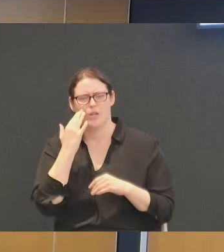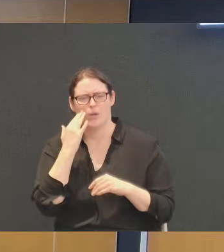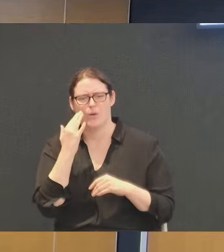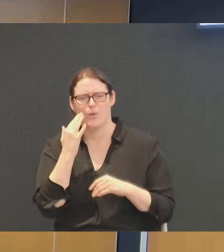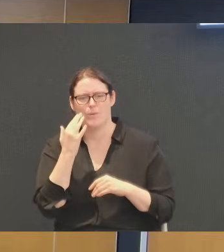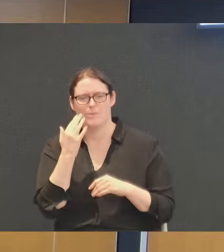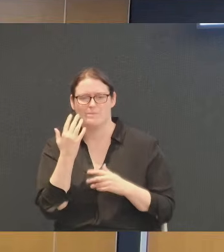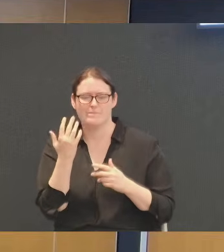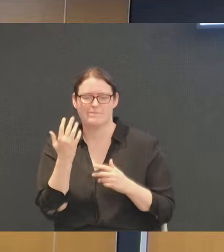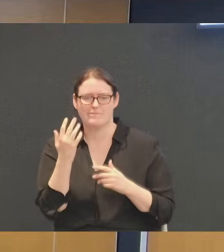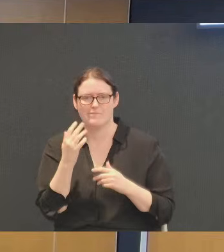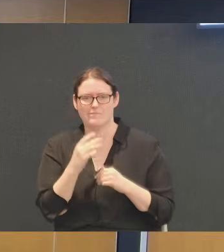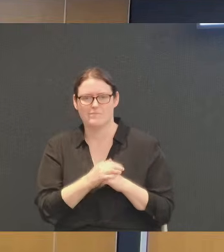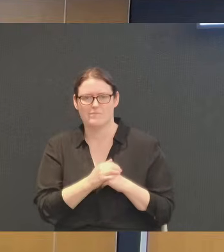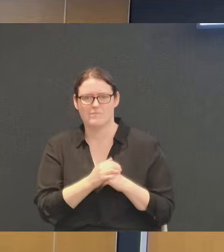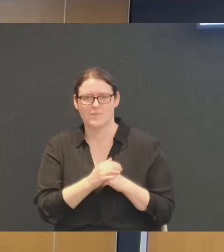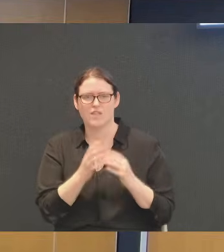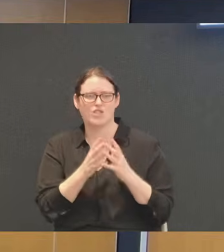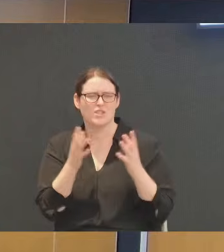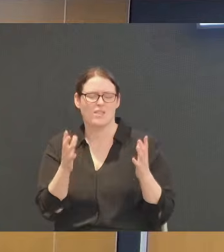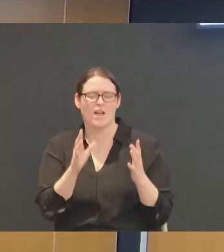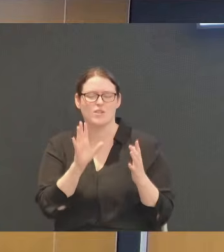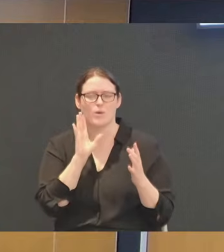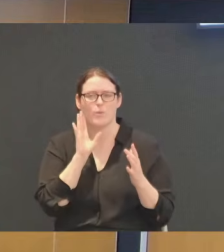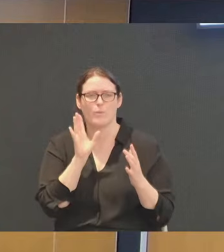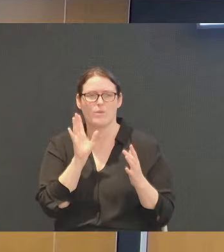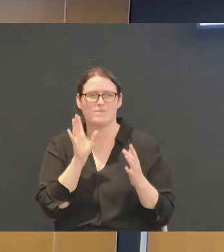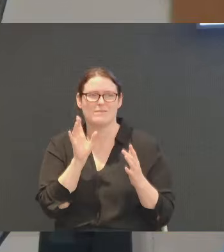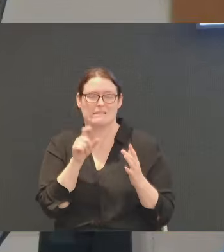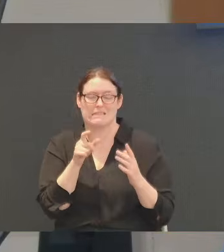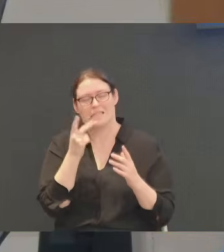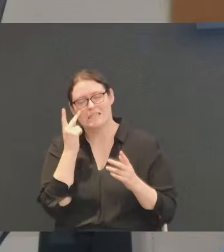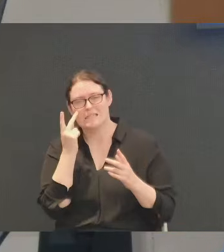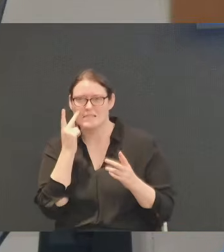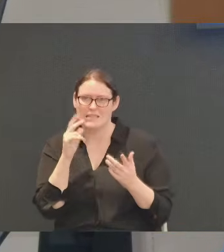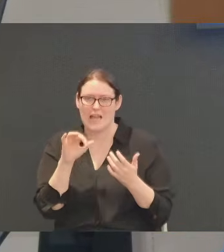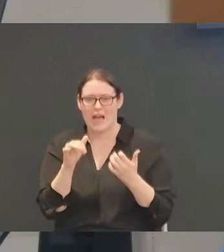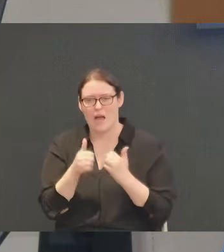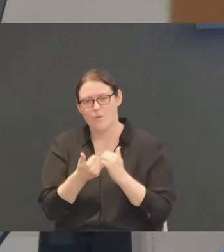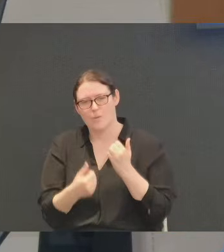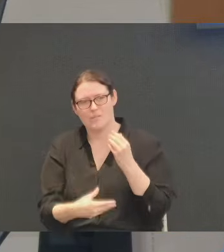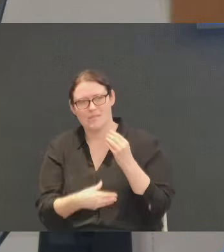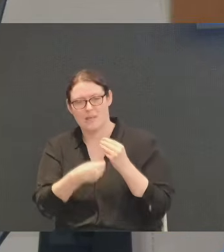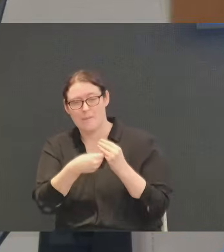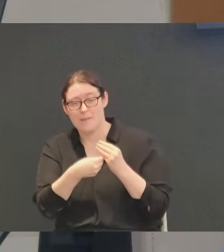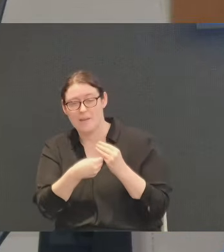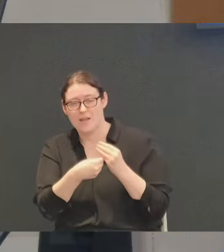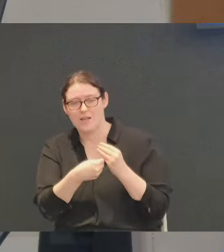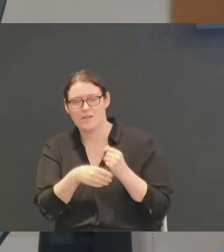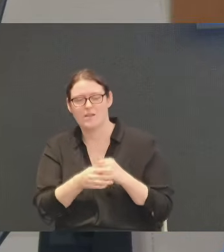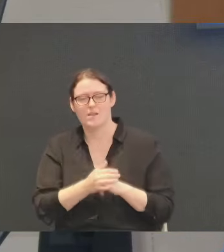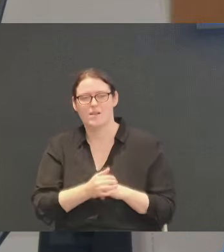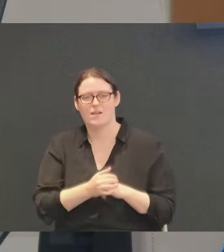you know it's a lot on here so we'll have to see how we would supplement and I wanted to have a